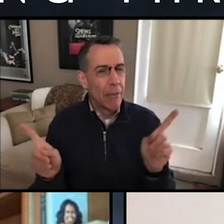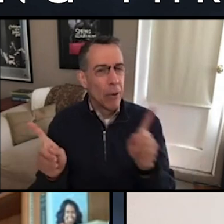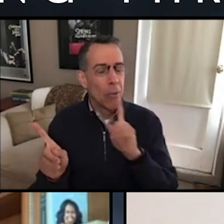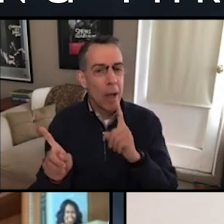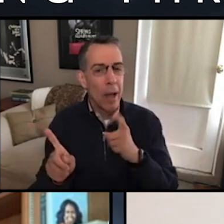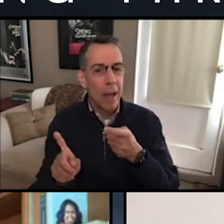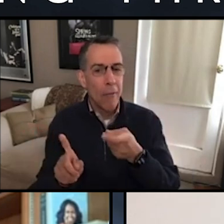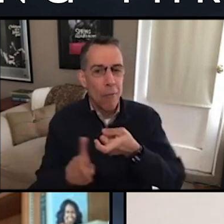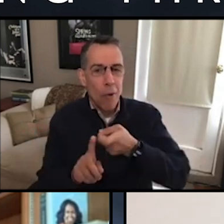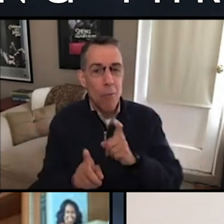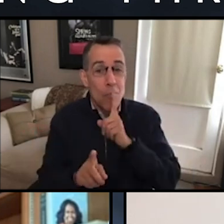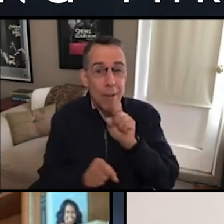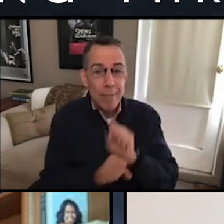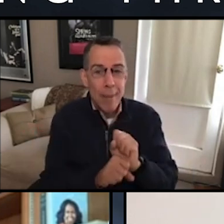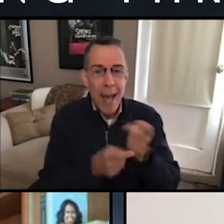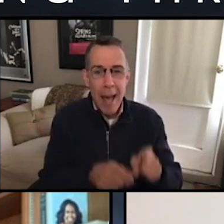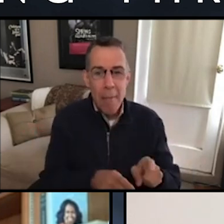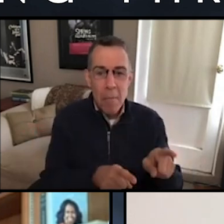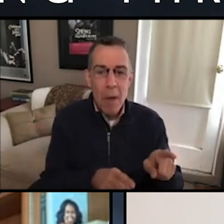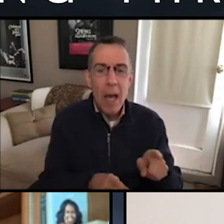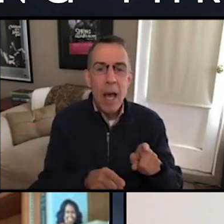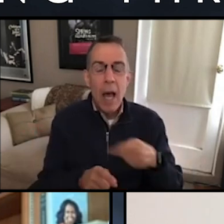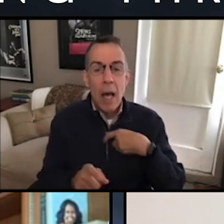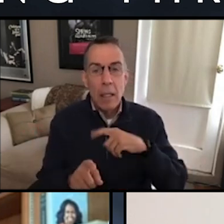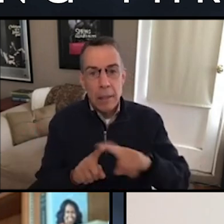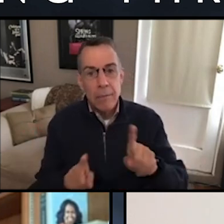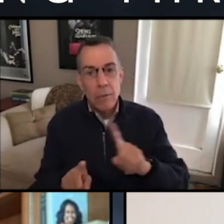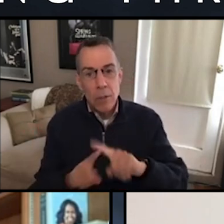what happened to me. And through various drafts, it took on a different form.